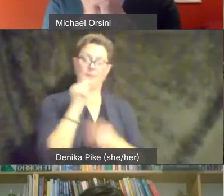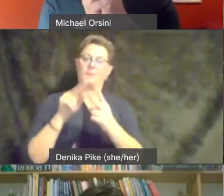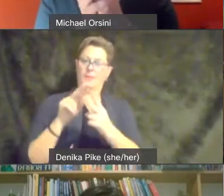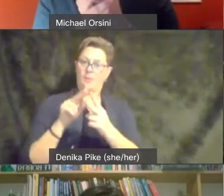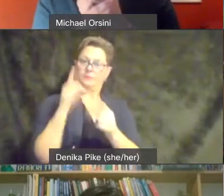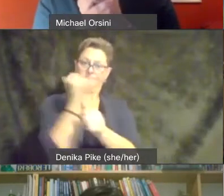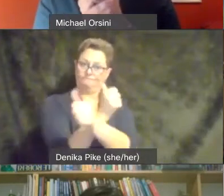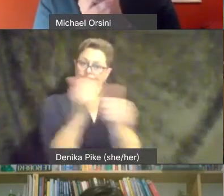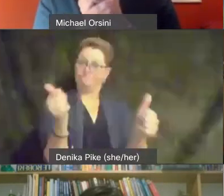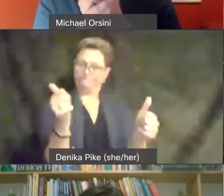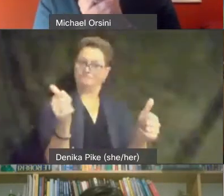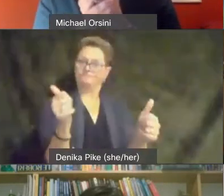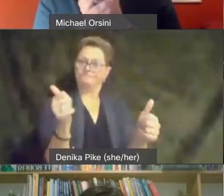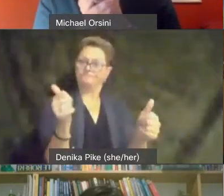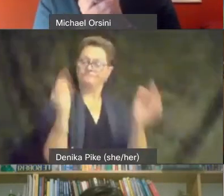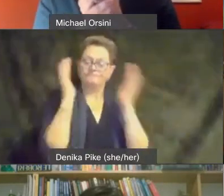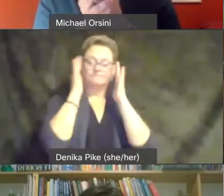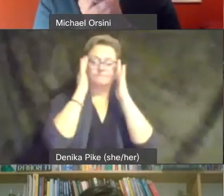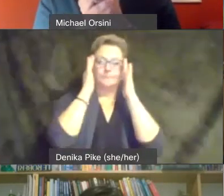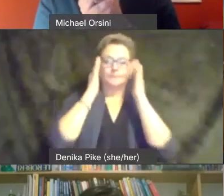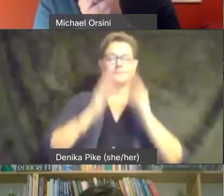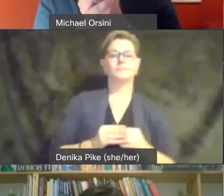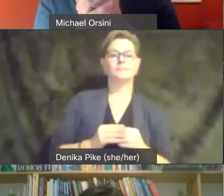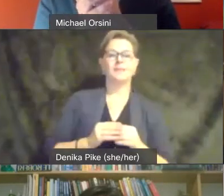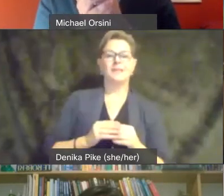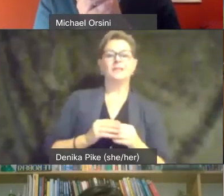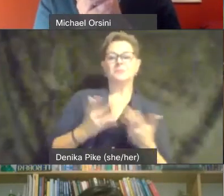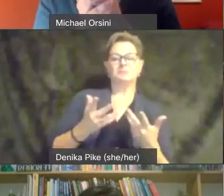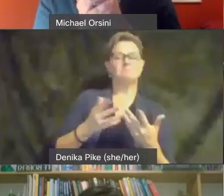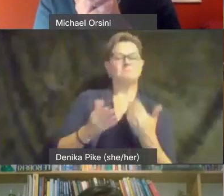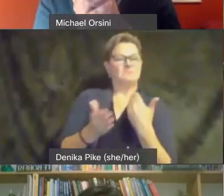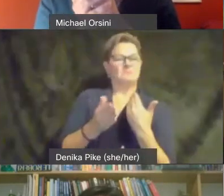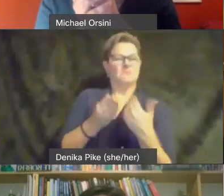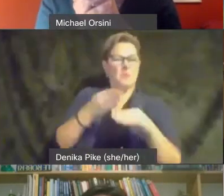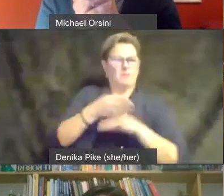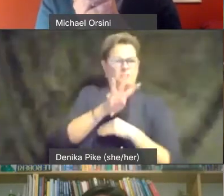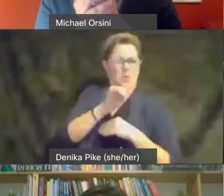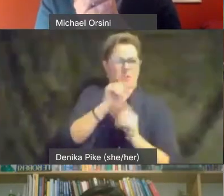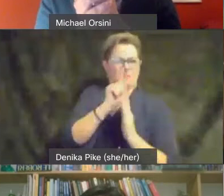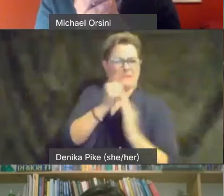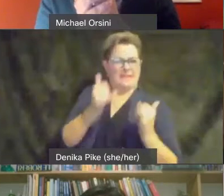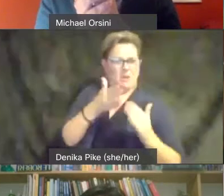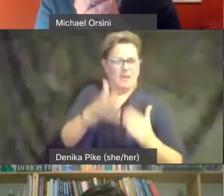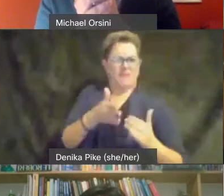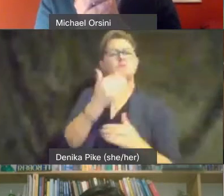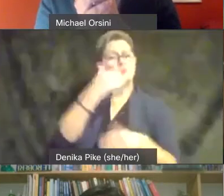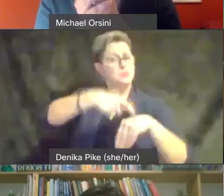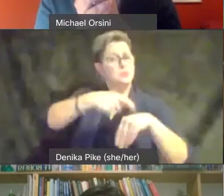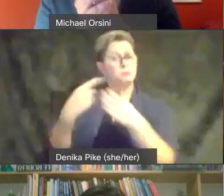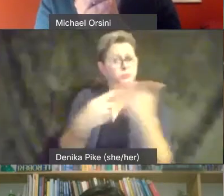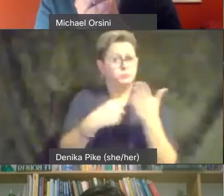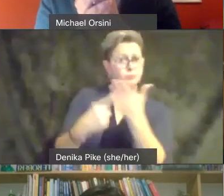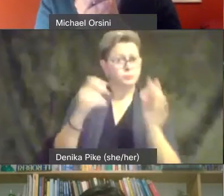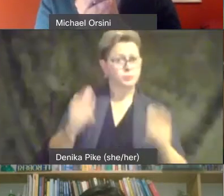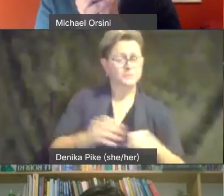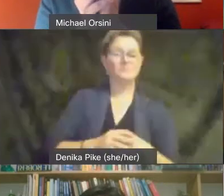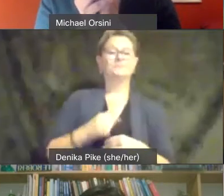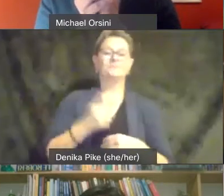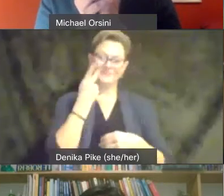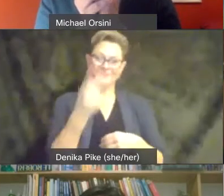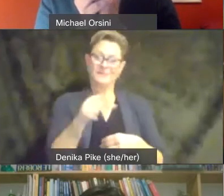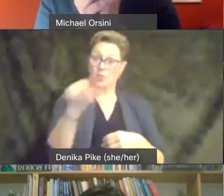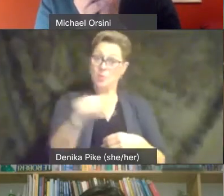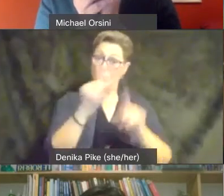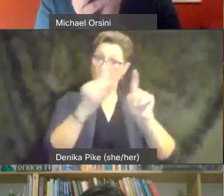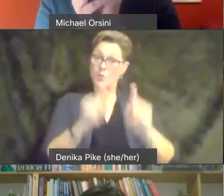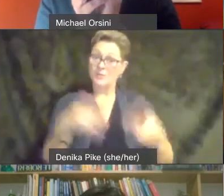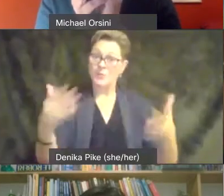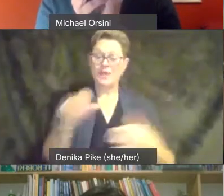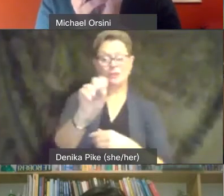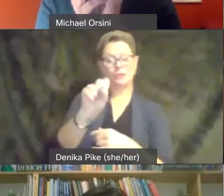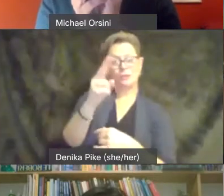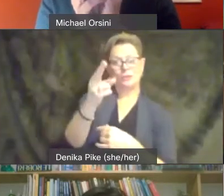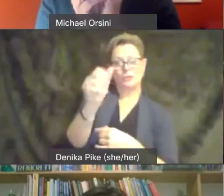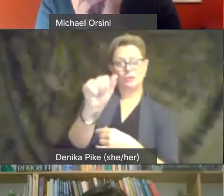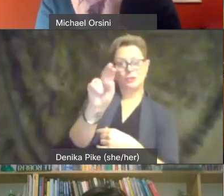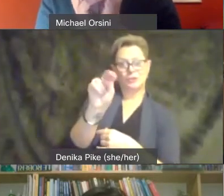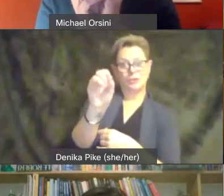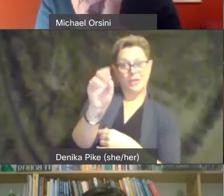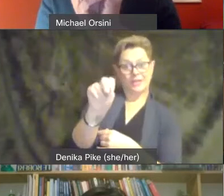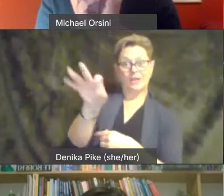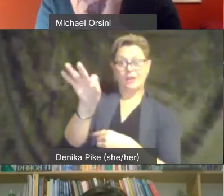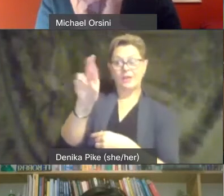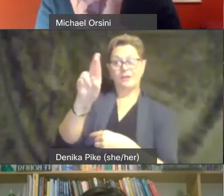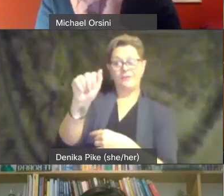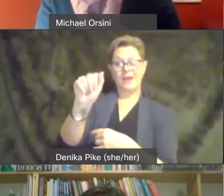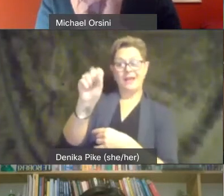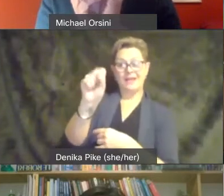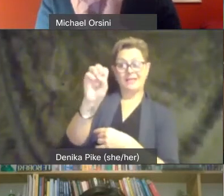If you would prefer to do it. That way, we have just over 40 minutes, so it's time for a nice discussion and I see that we have a question in the Q and a panel right now from Shannon Fraser. So I'm going to ask Shannon. If you would like to read out your question on your microphone.